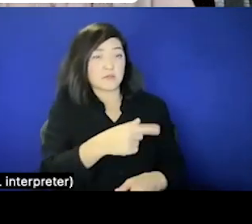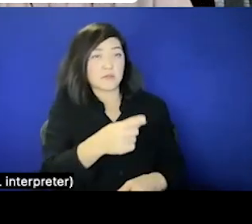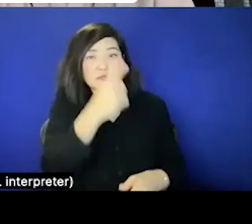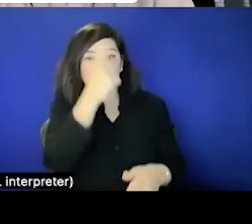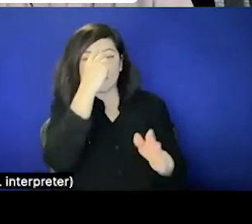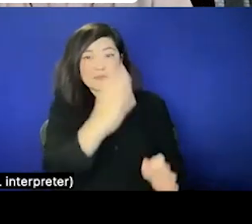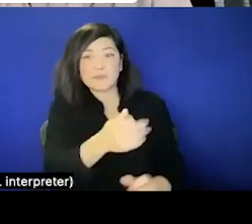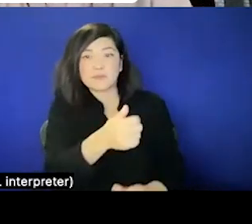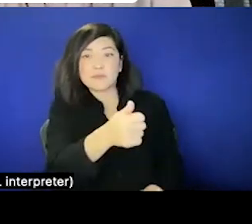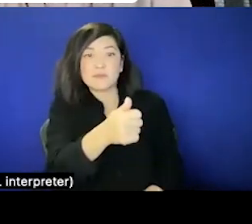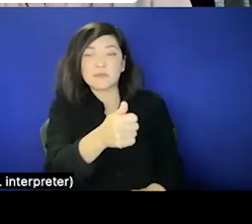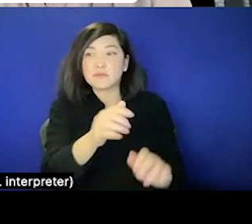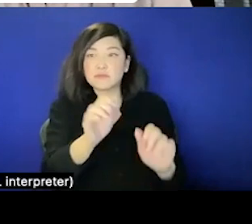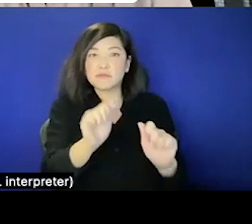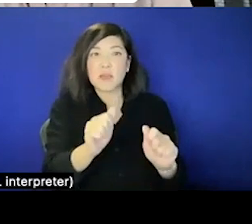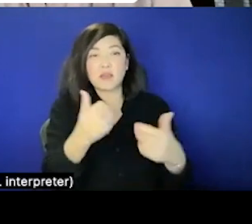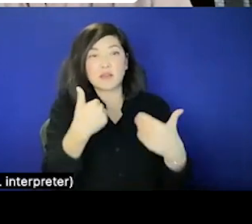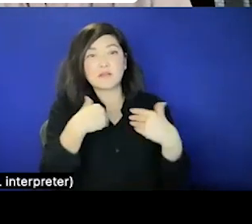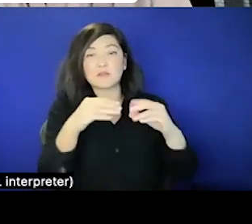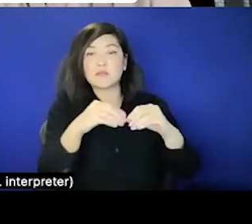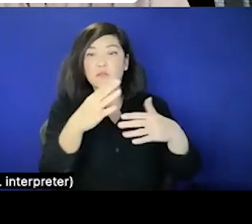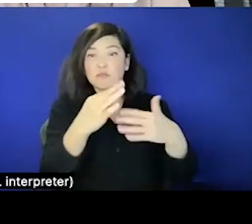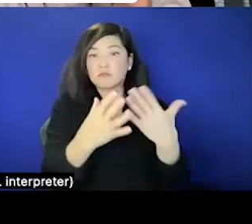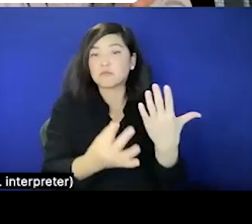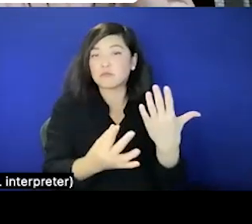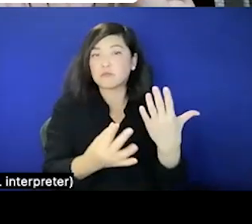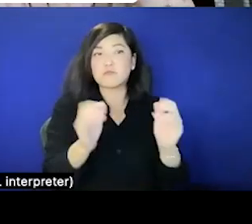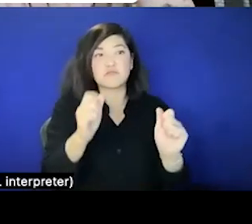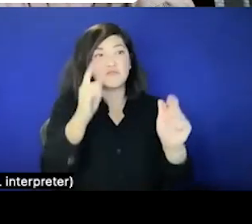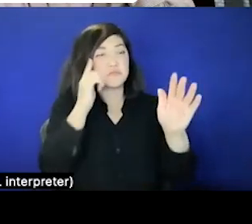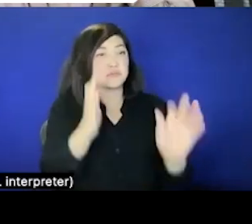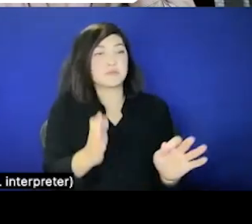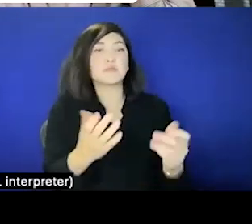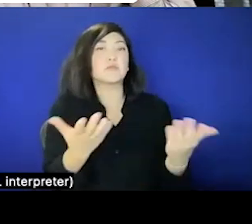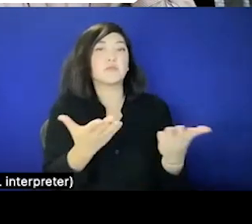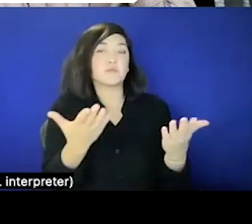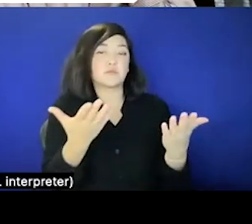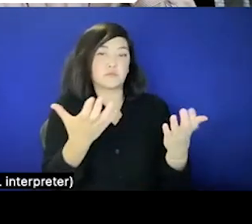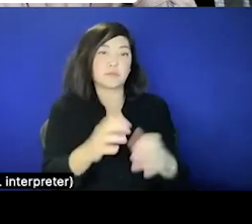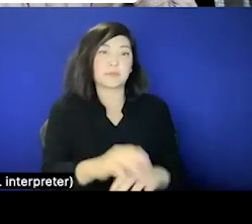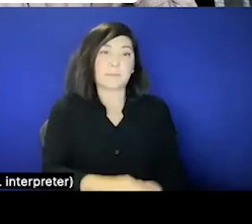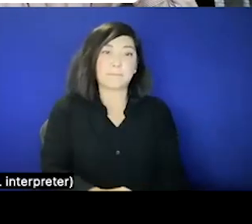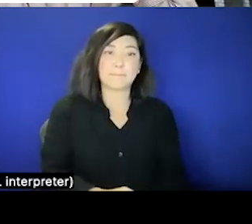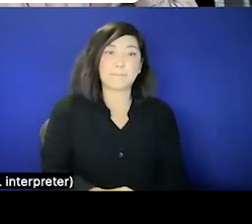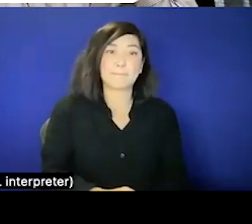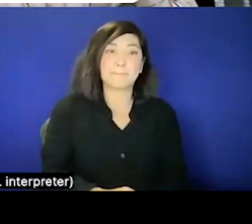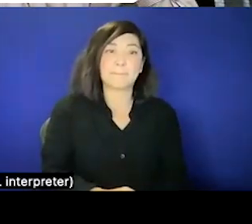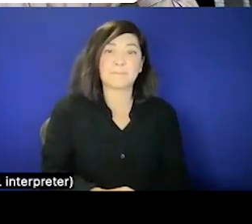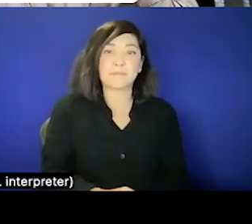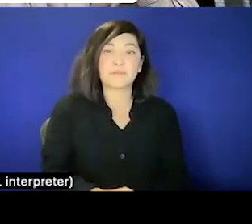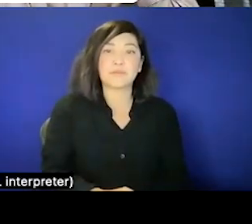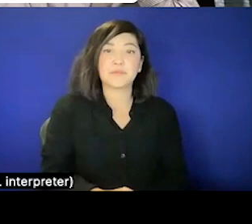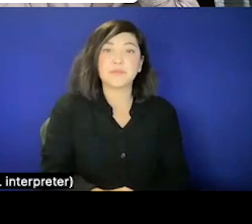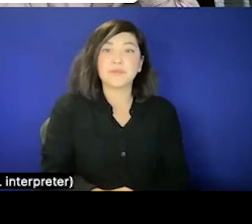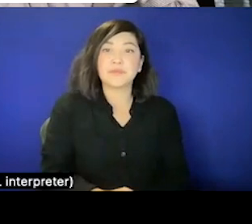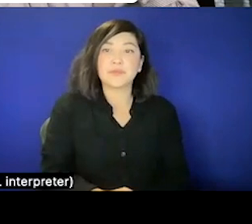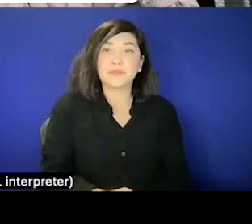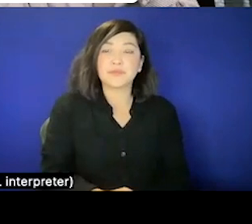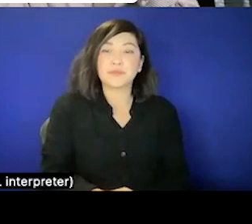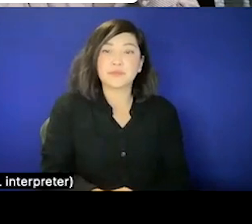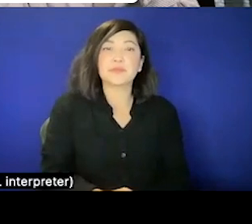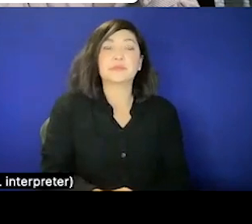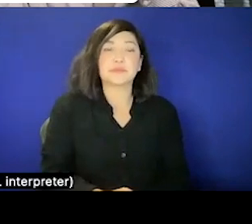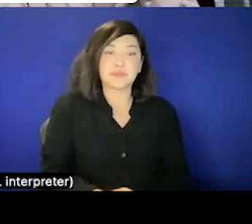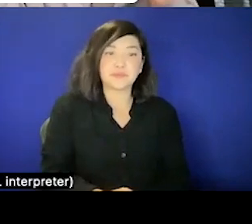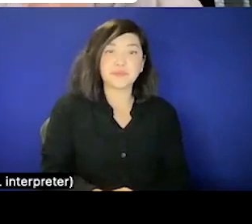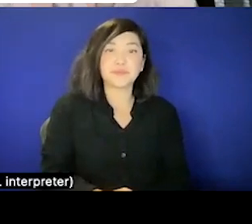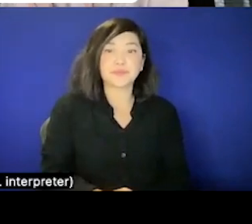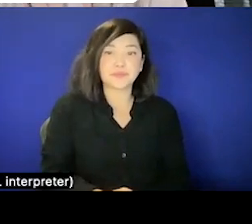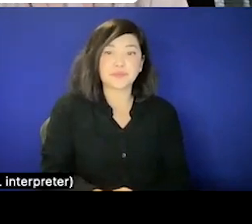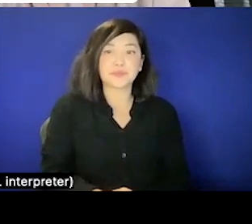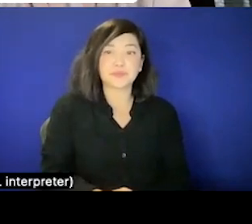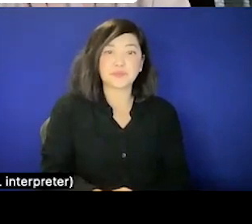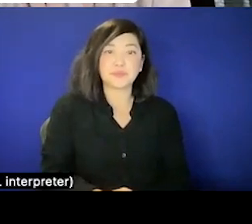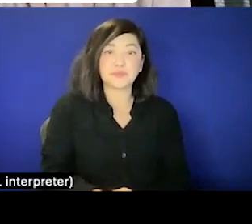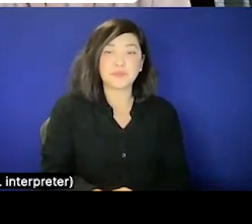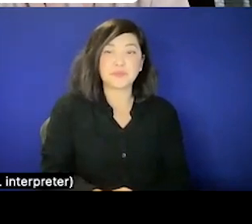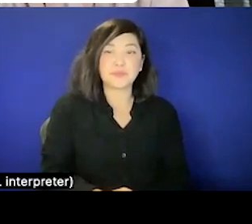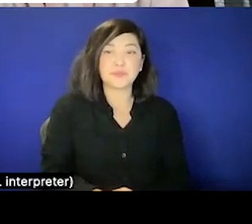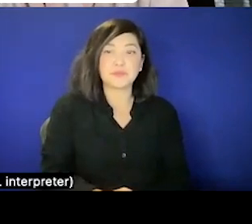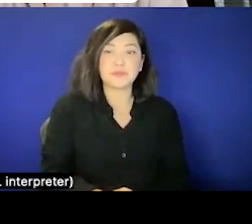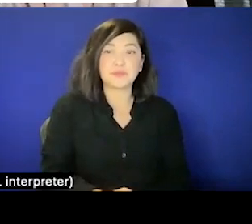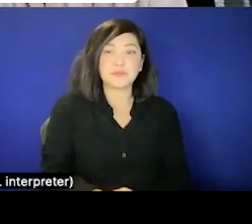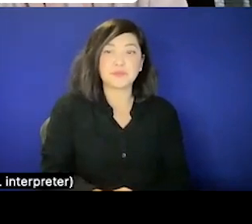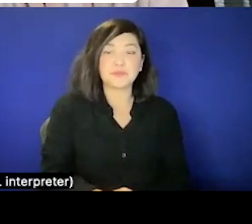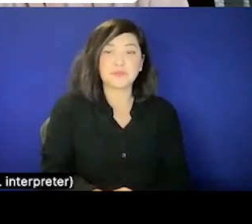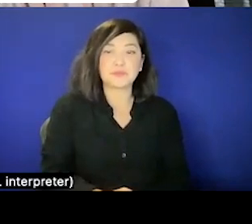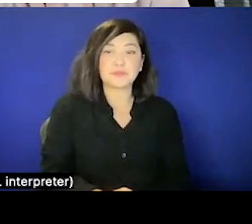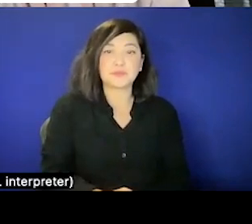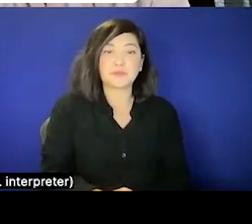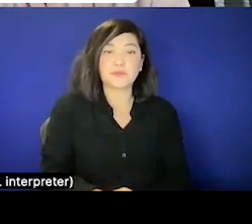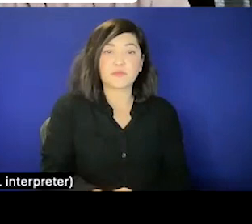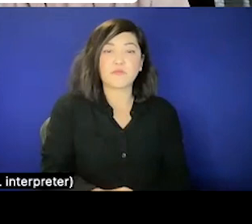do more work with to make better decisions. So in my first conversations with Lauren and